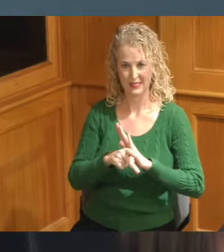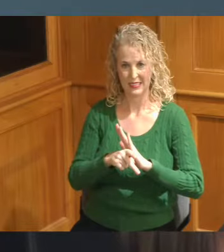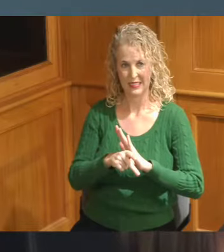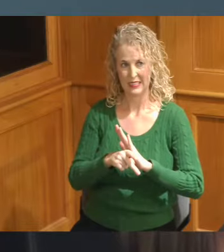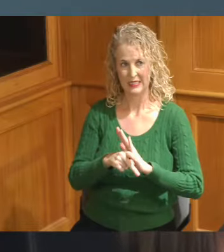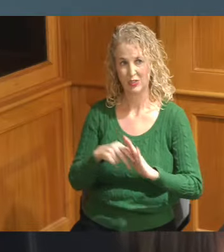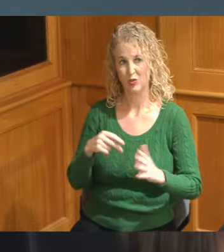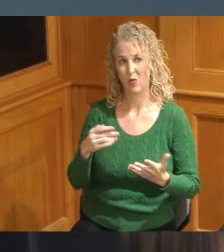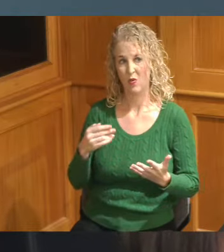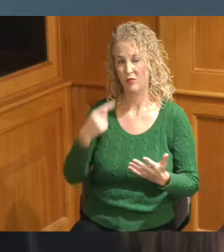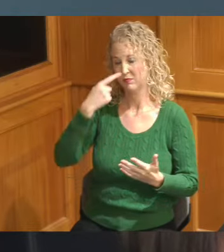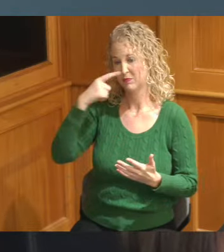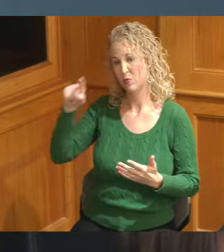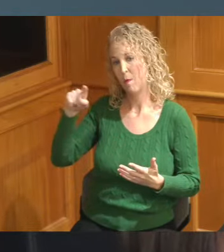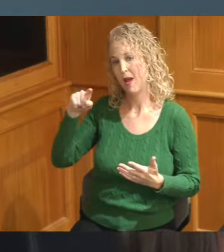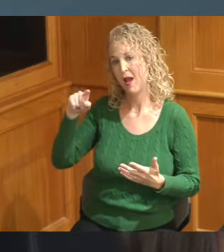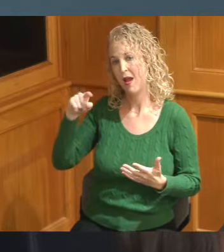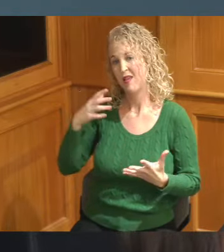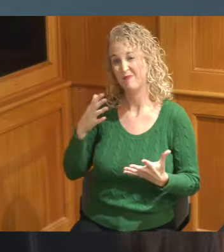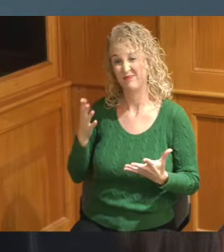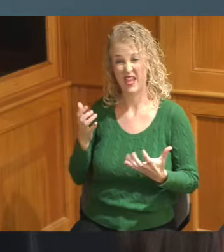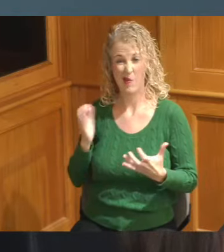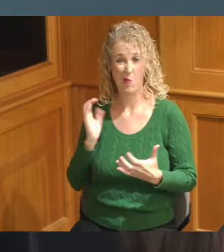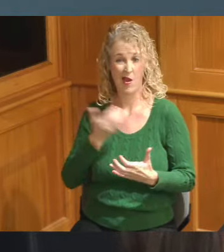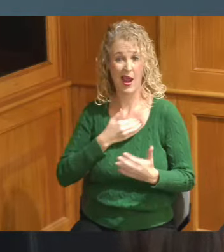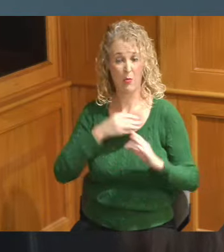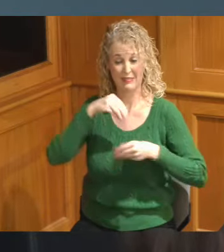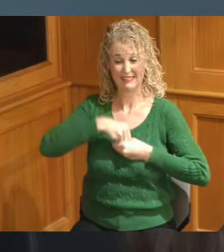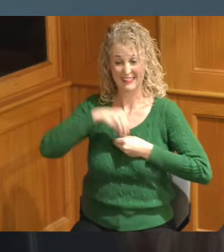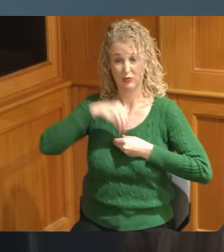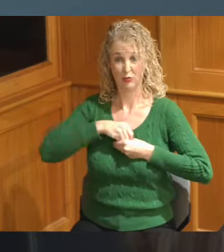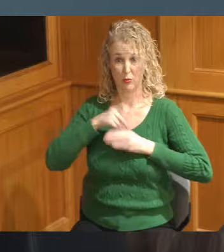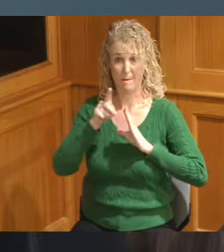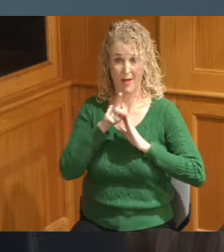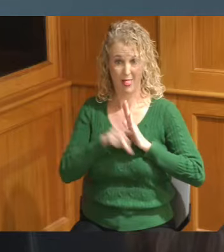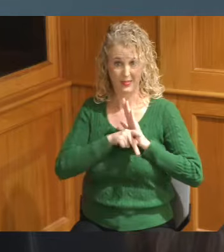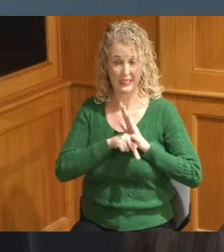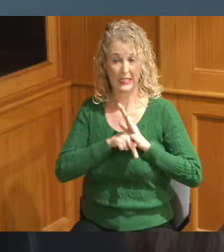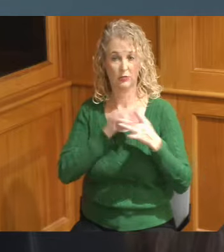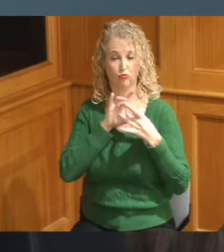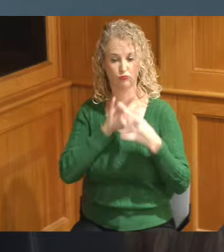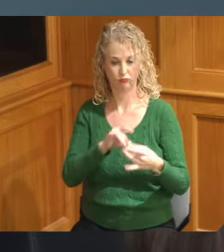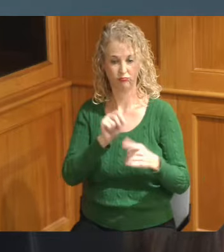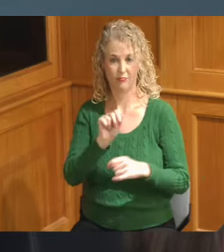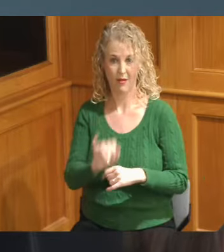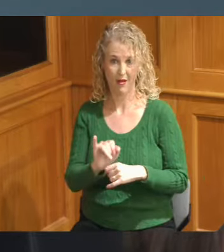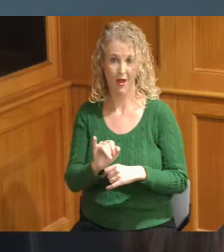I would just suggest that we kind of upgrade what we're doing our our policy internally. That would